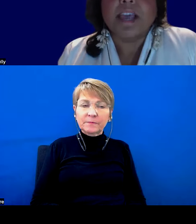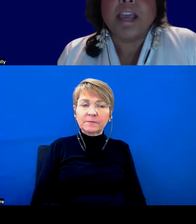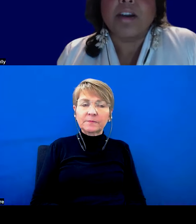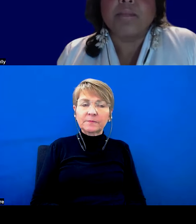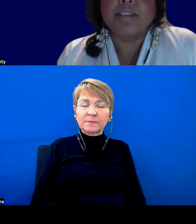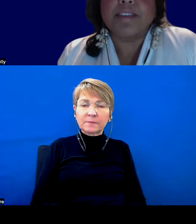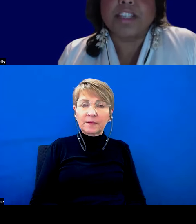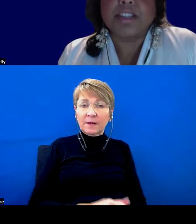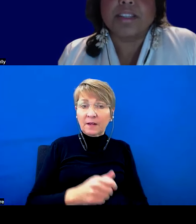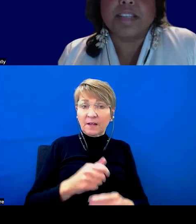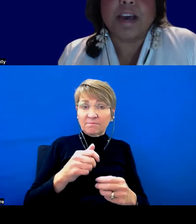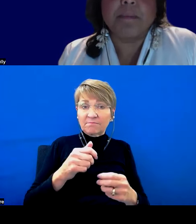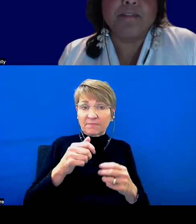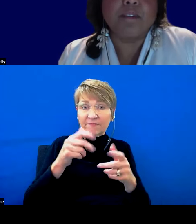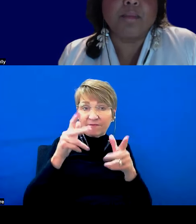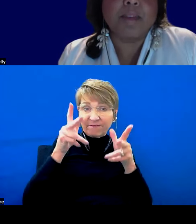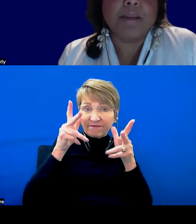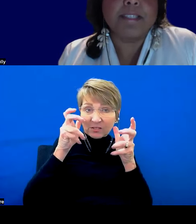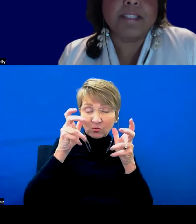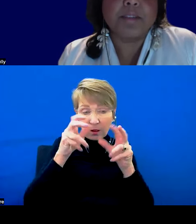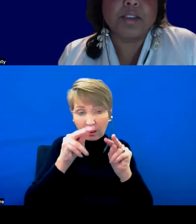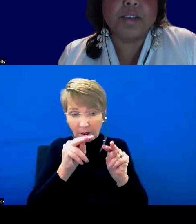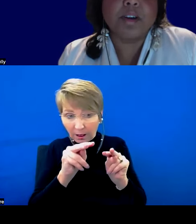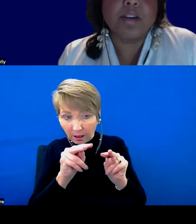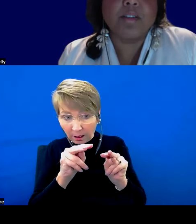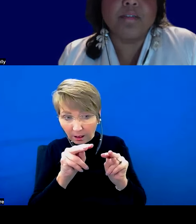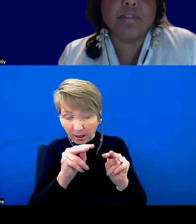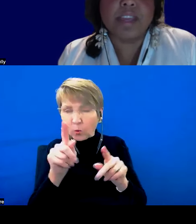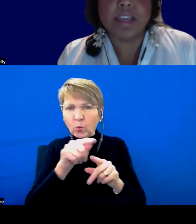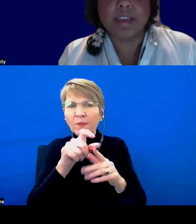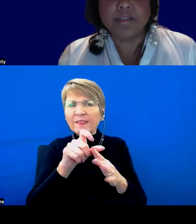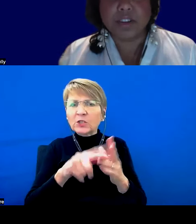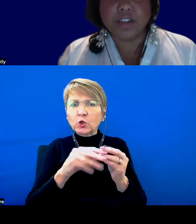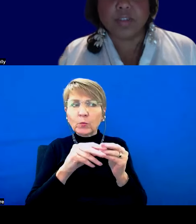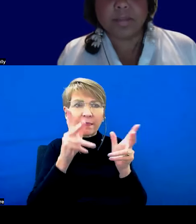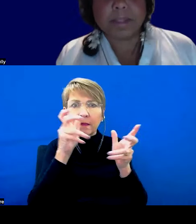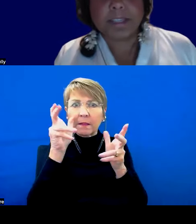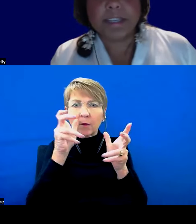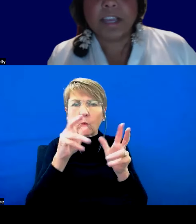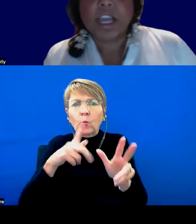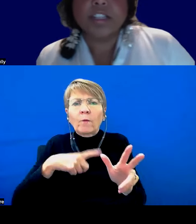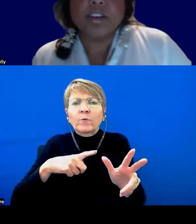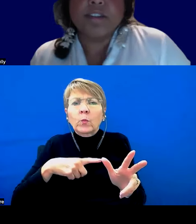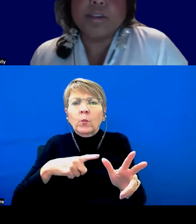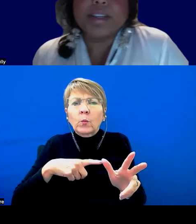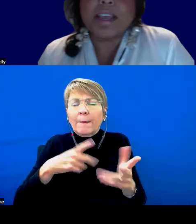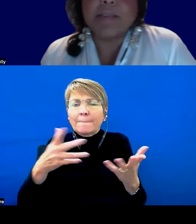and observations help inform our perception of their functional ability. So for example,